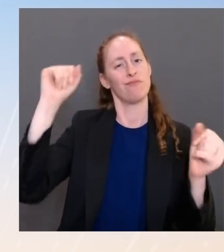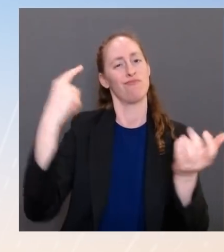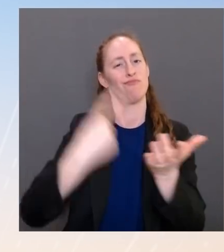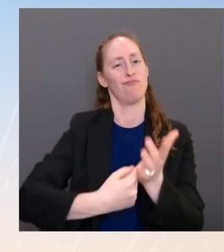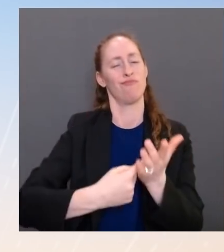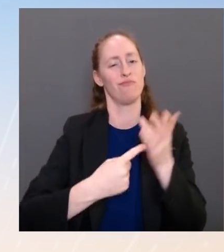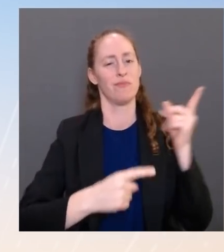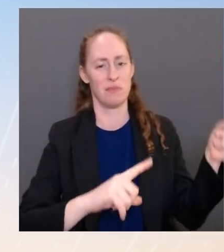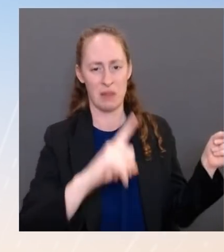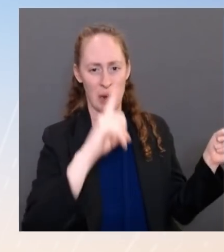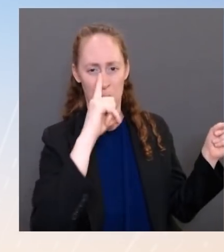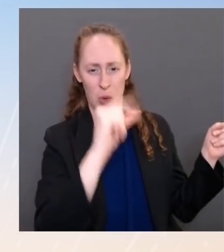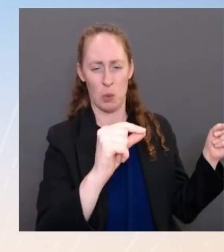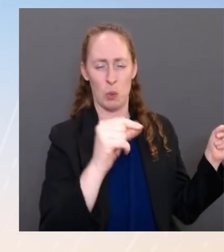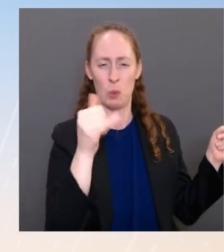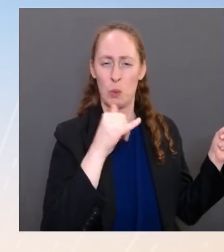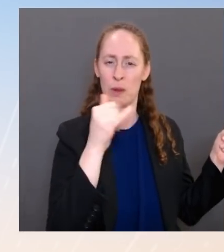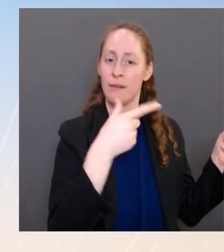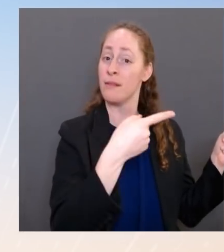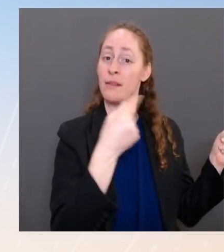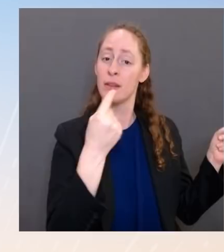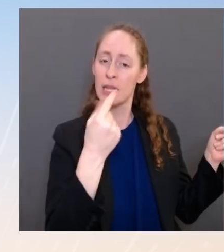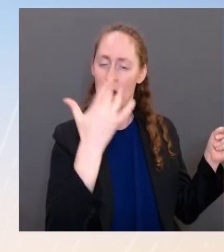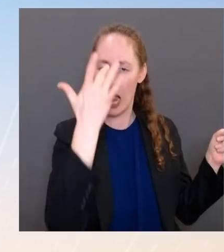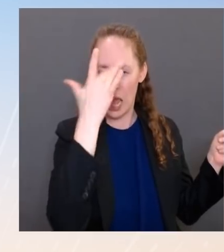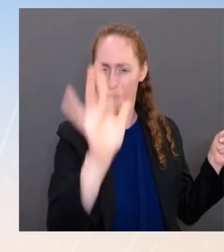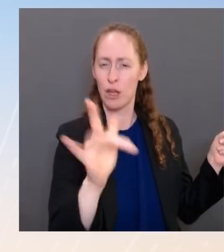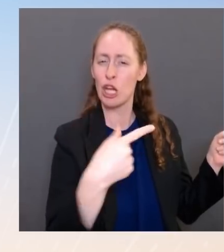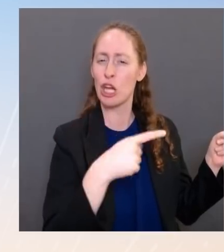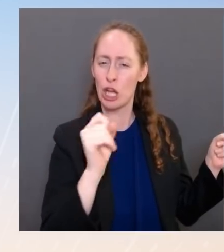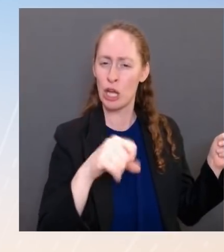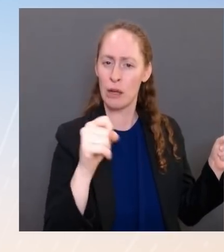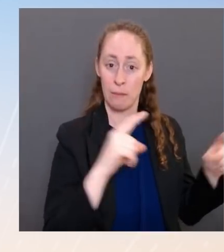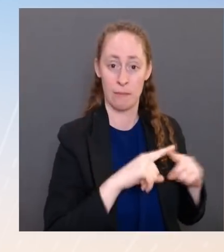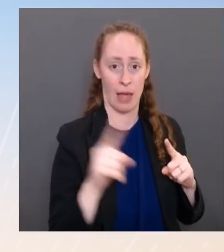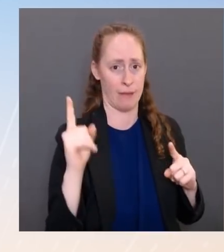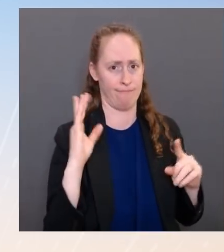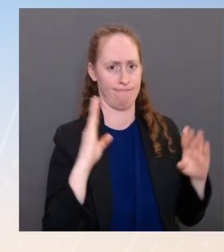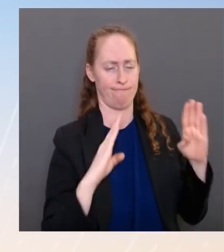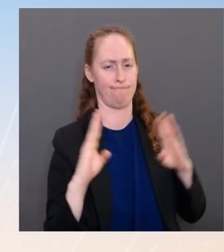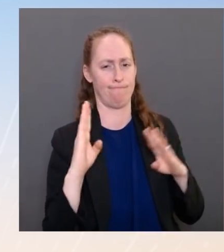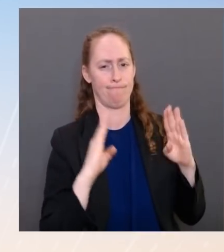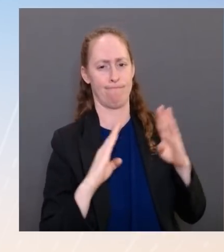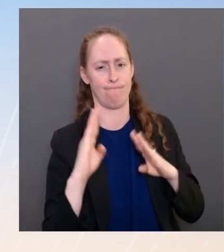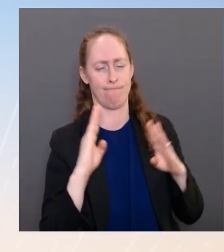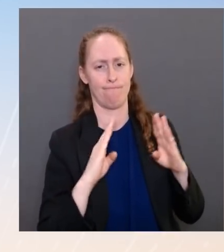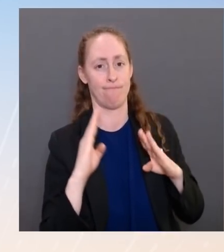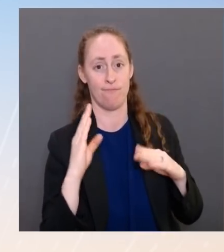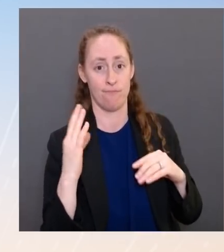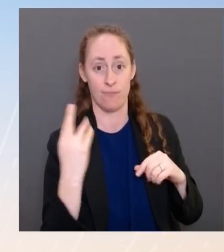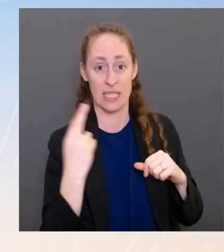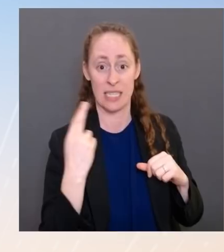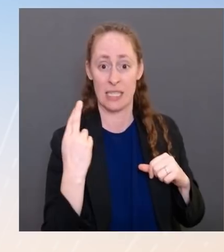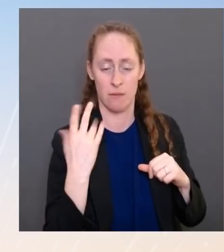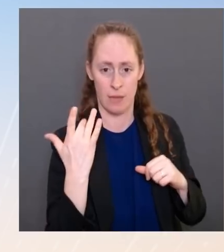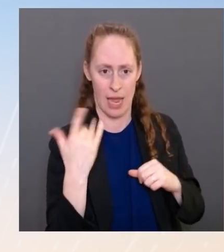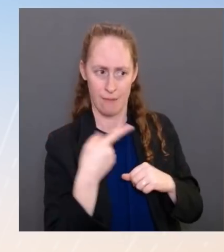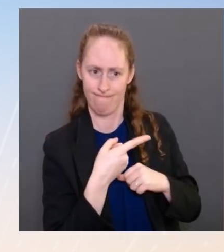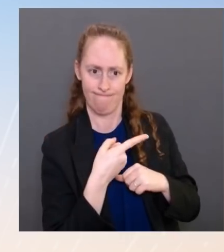is that he doesn't have a way out right now, and I'm trying to figure out what we do about that." Can you describe how that process is going?